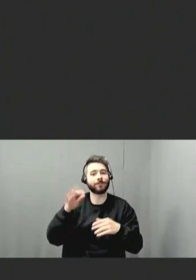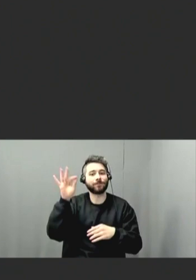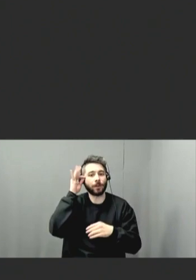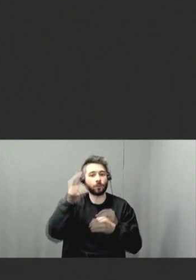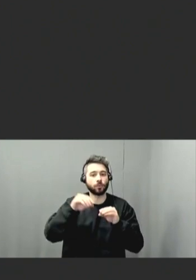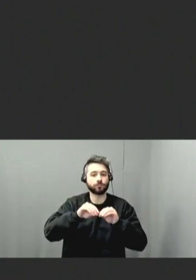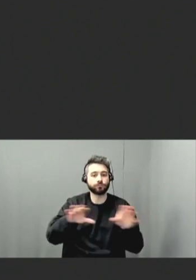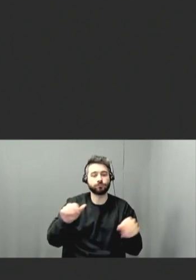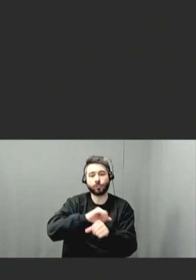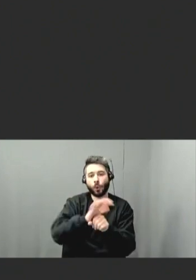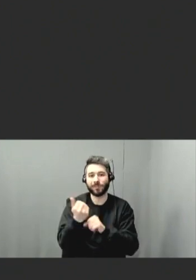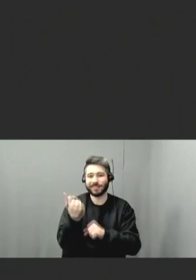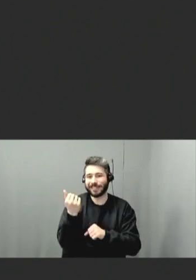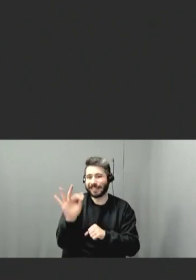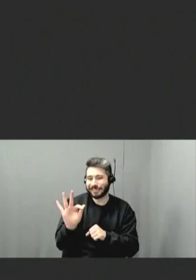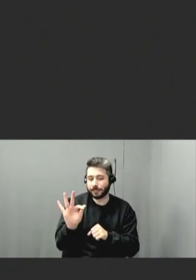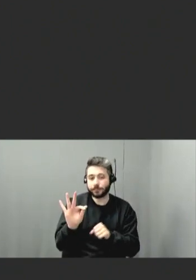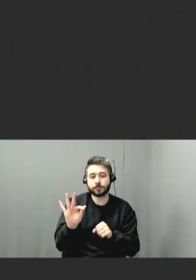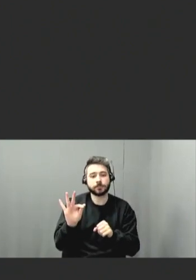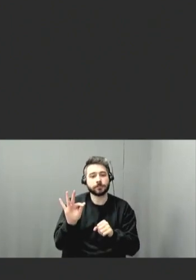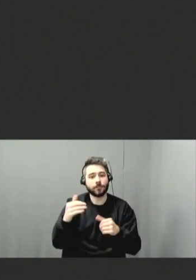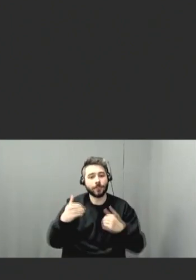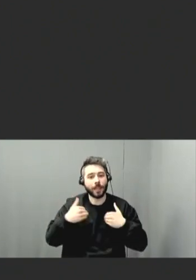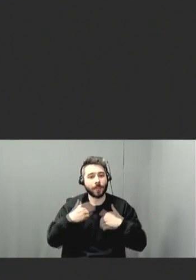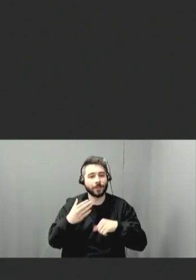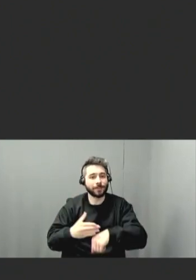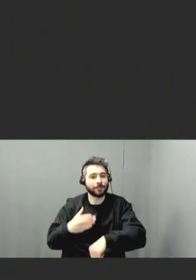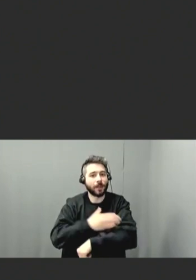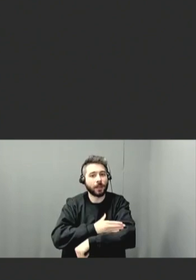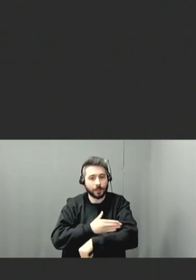These efforts include supporting the advanced development and ongoing manufacturing and